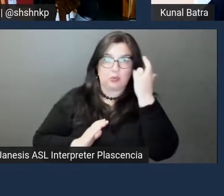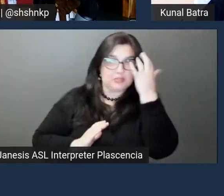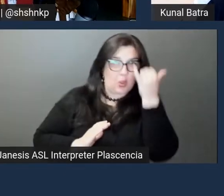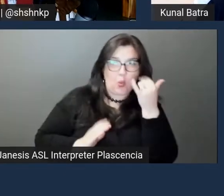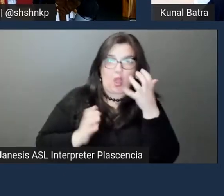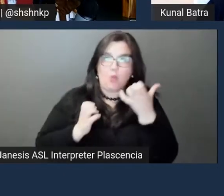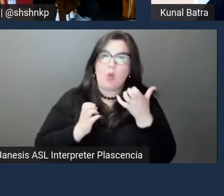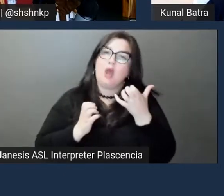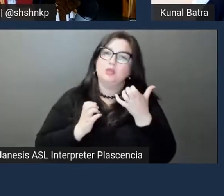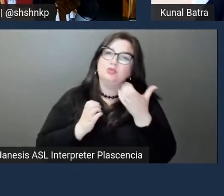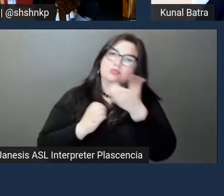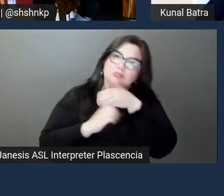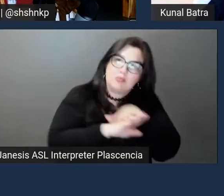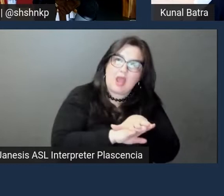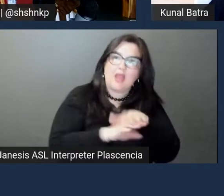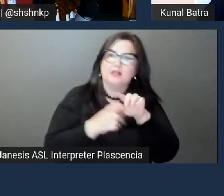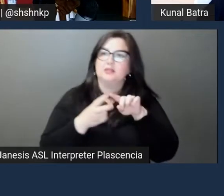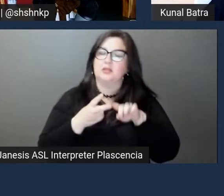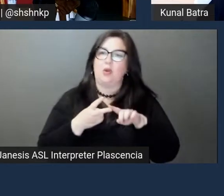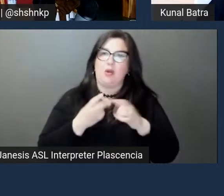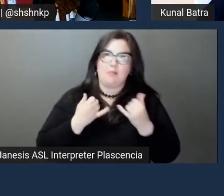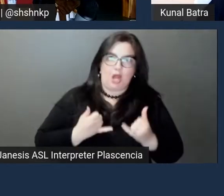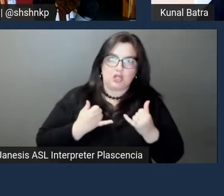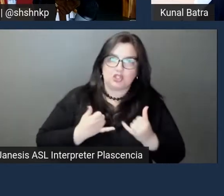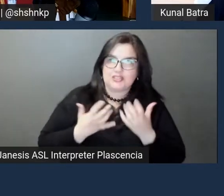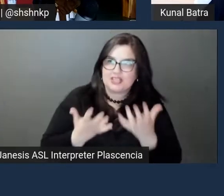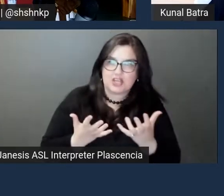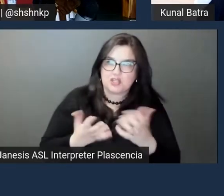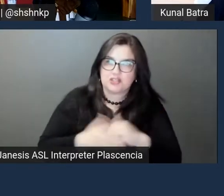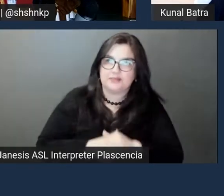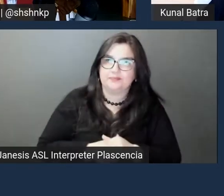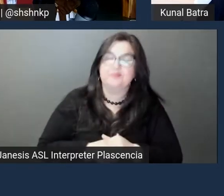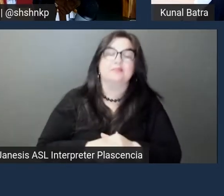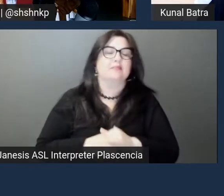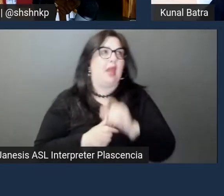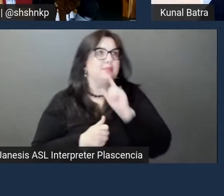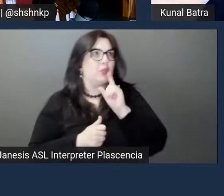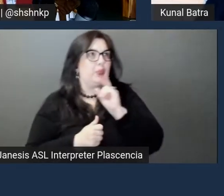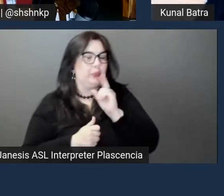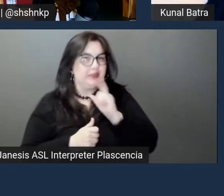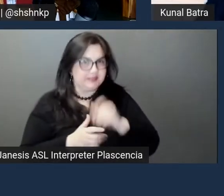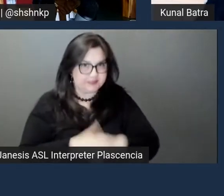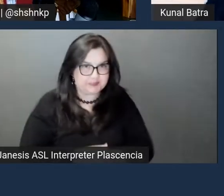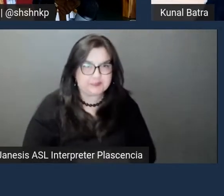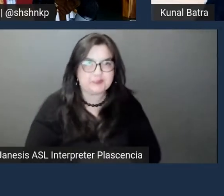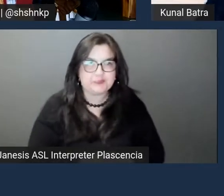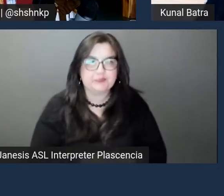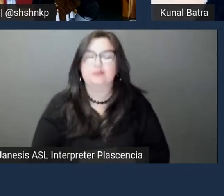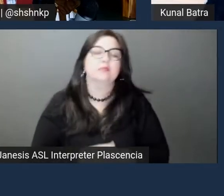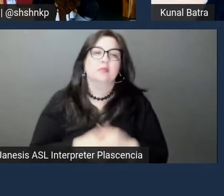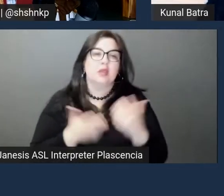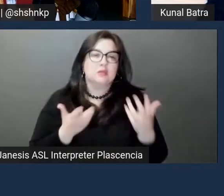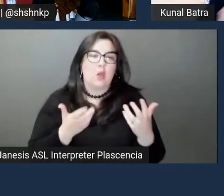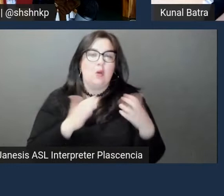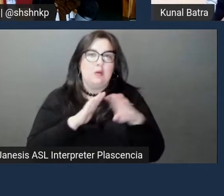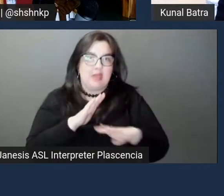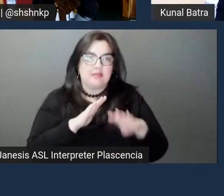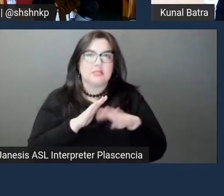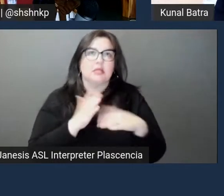or modernization. Yeah, absolutely. So, basically when you're looking to migrate and modernize,